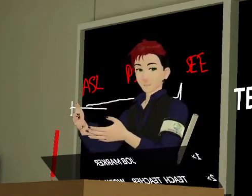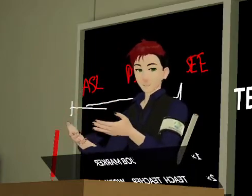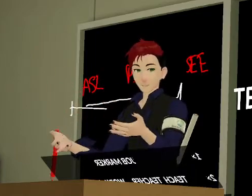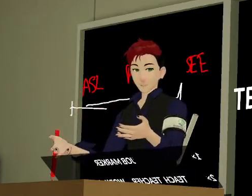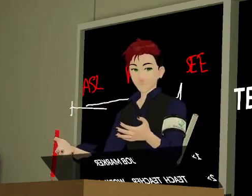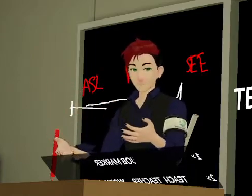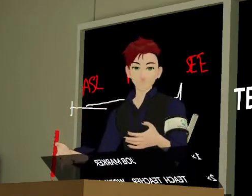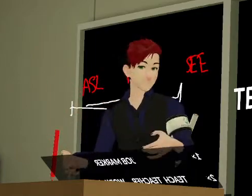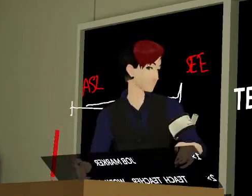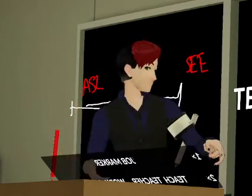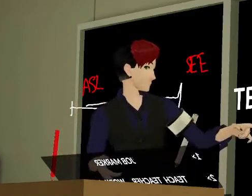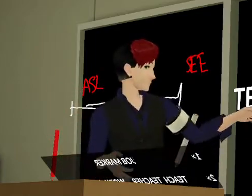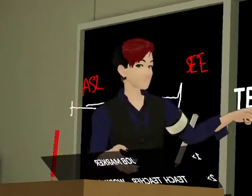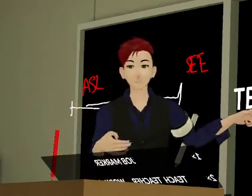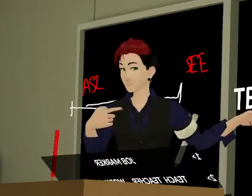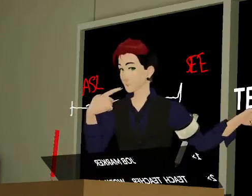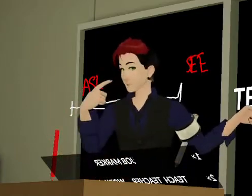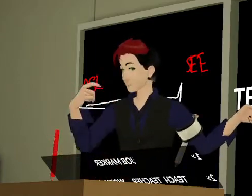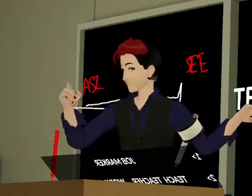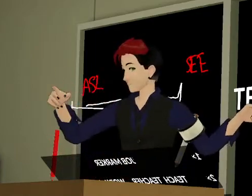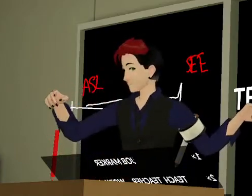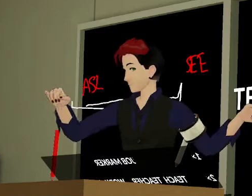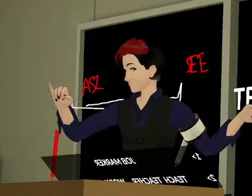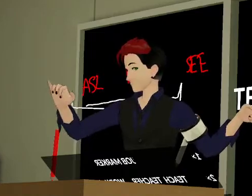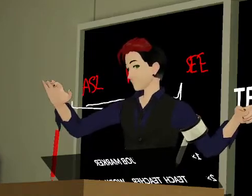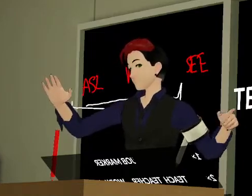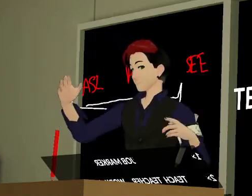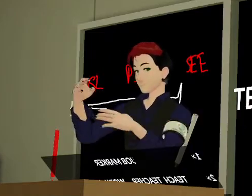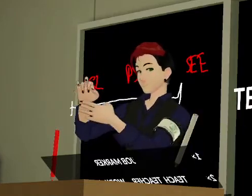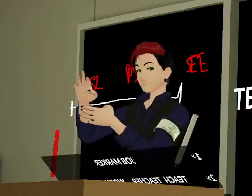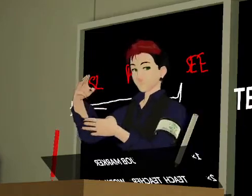that thing so if you have